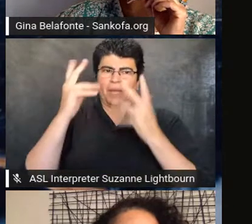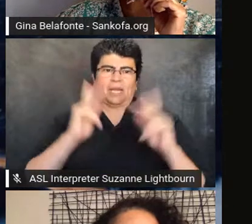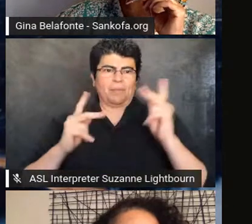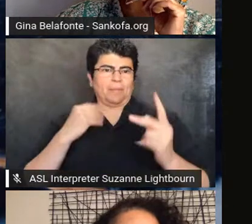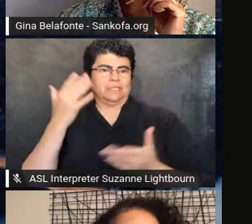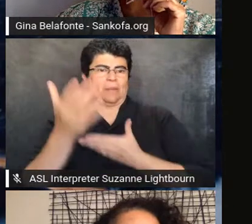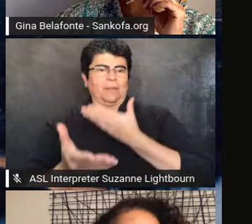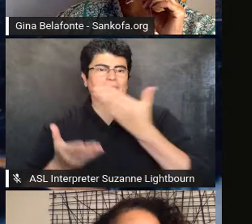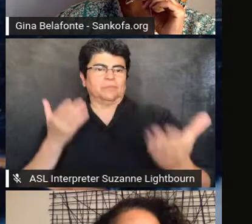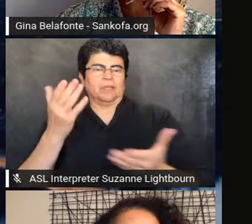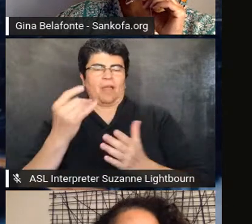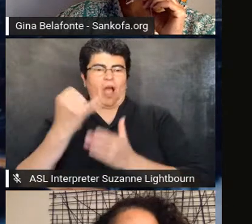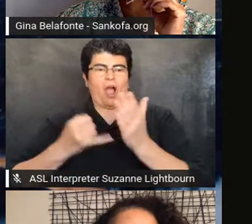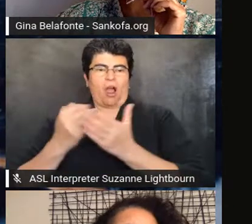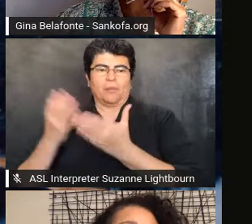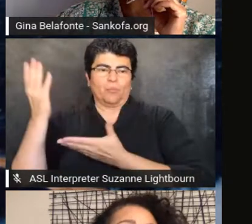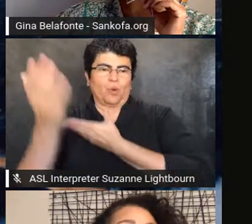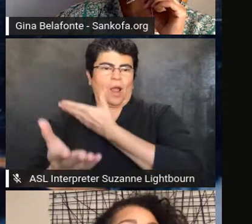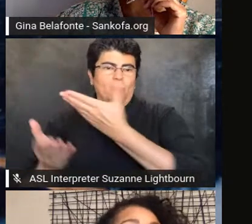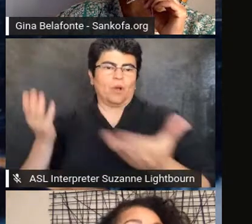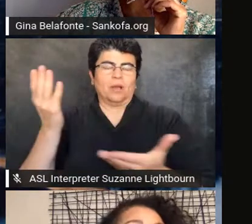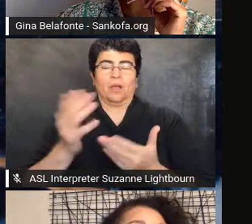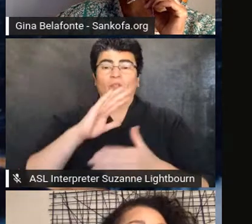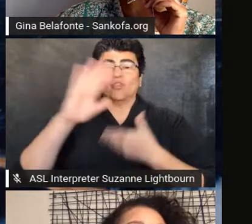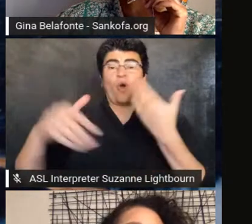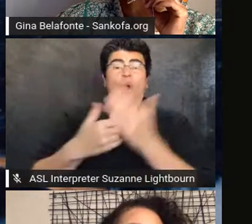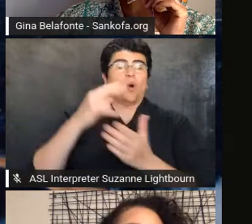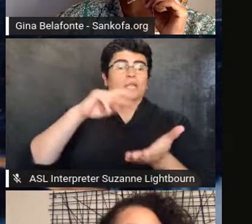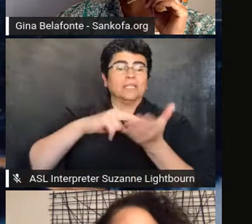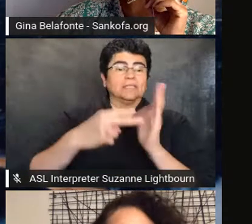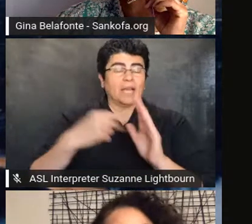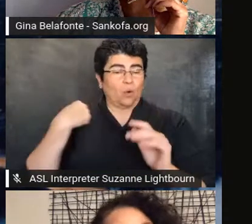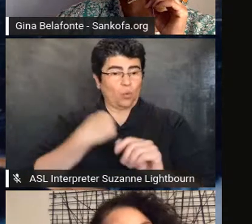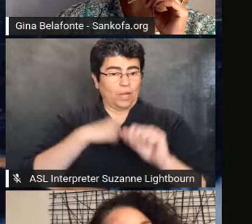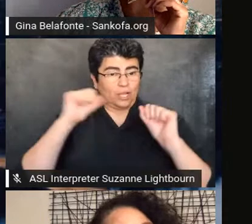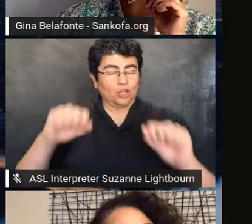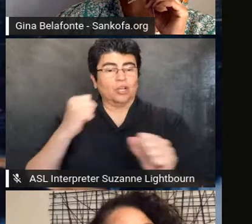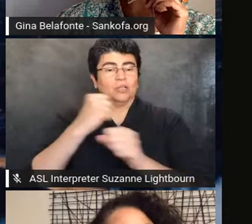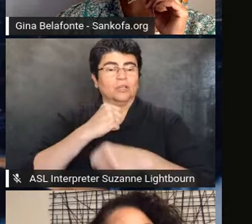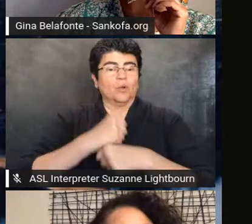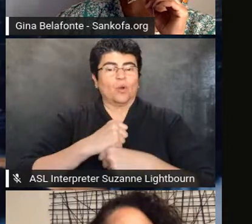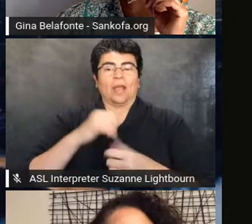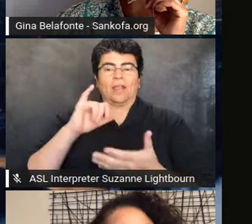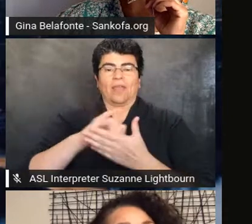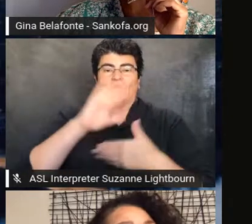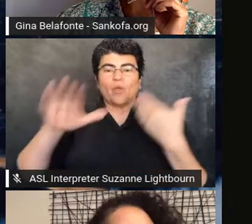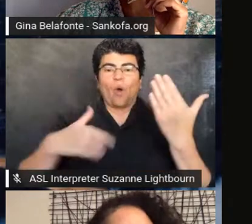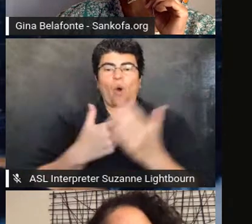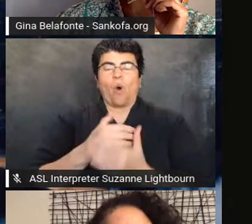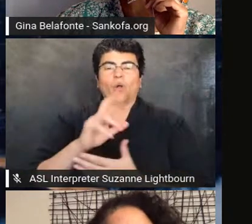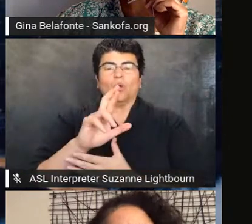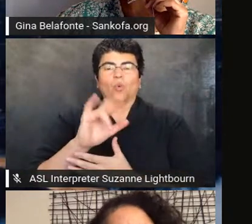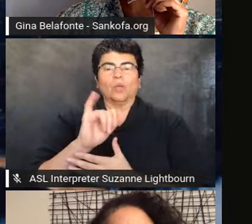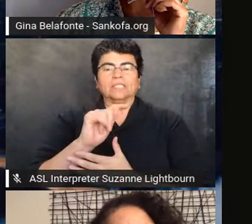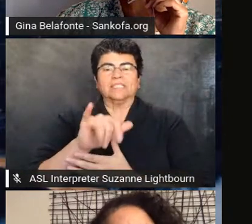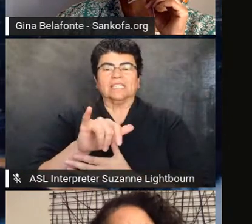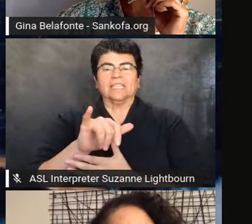and the whole intent was that we could create something within the RISD environment that would create this dialogue,